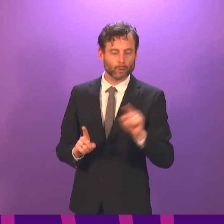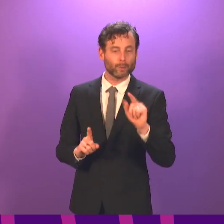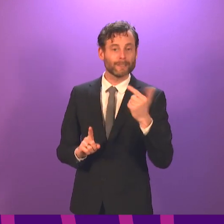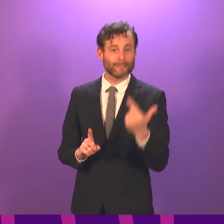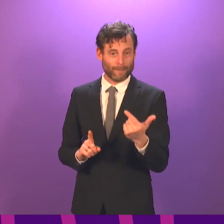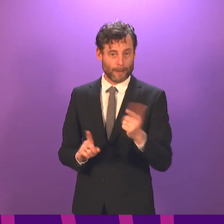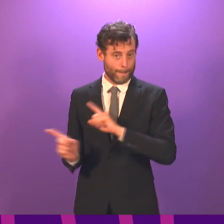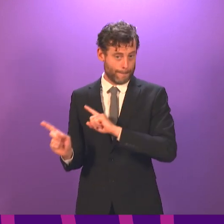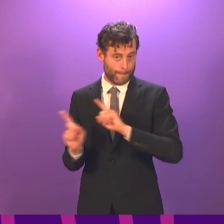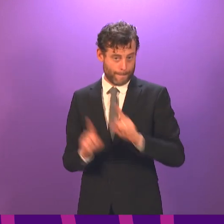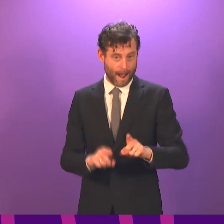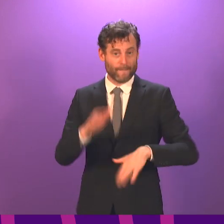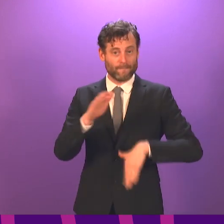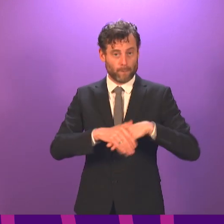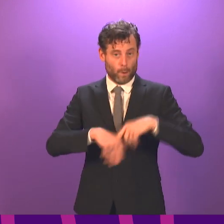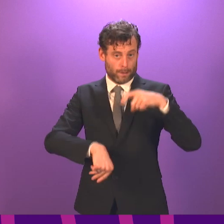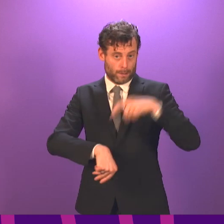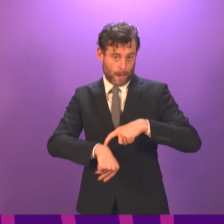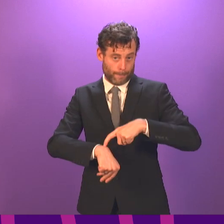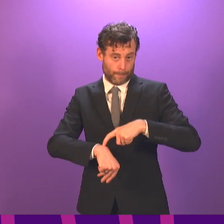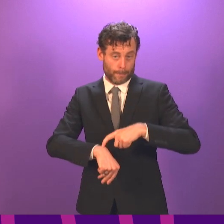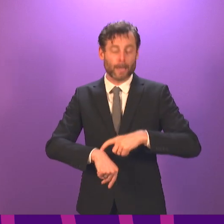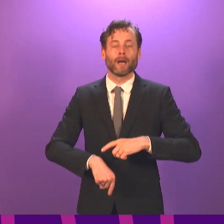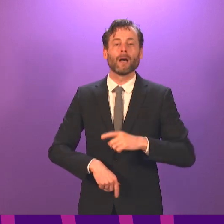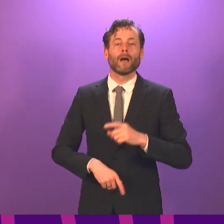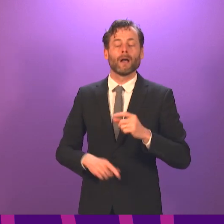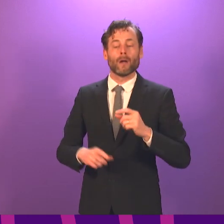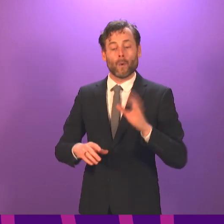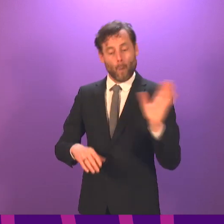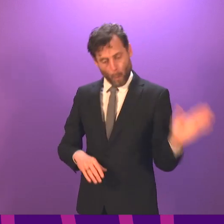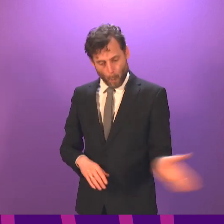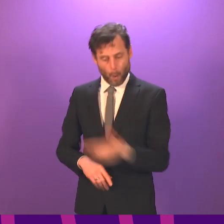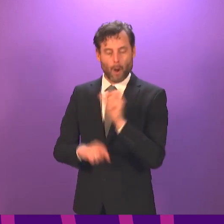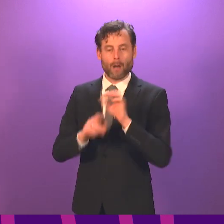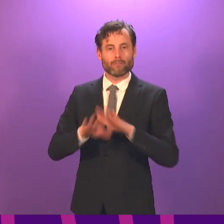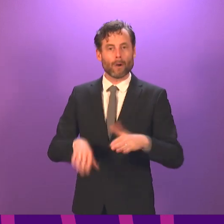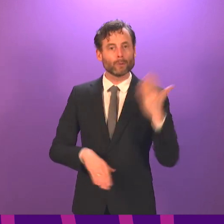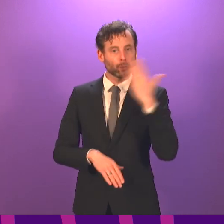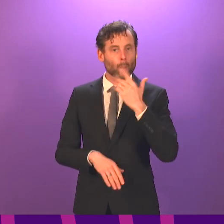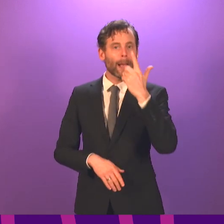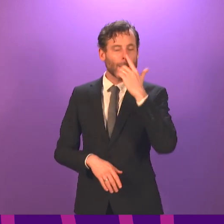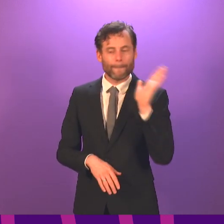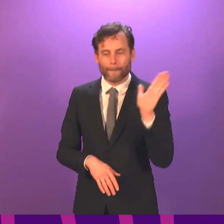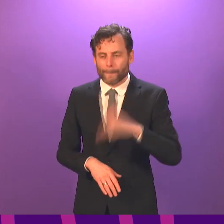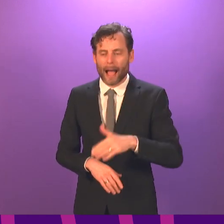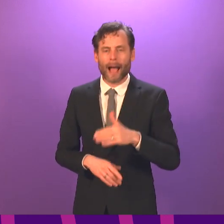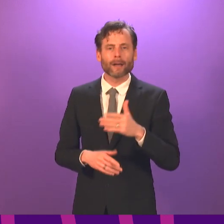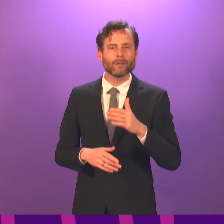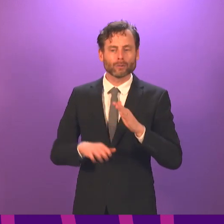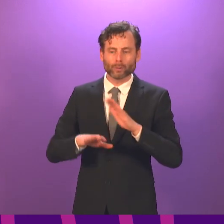to school full time. All primary school children will also be able to return to regulated childcare,